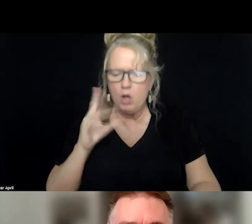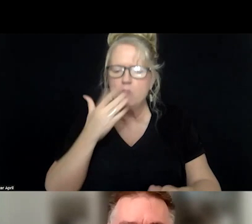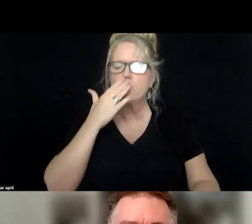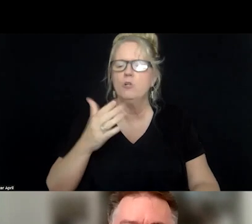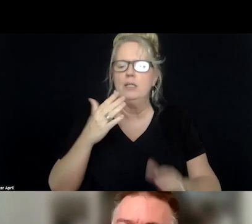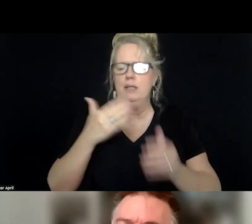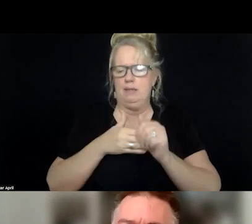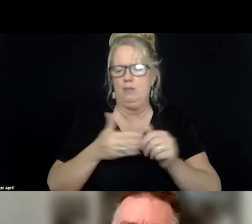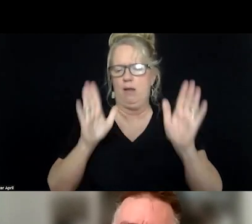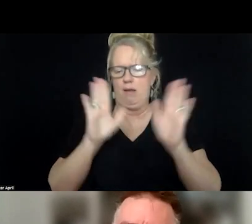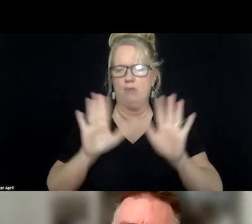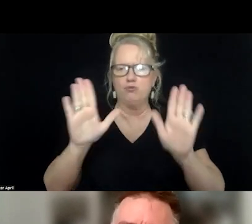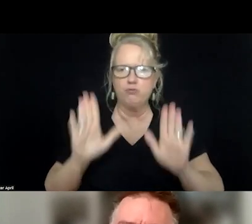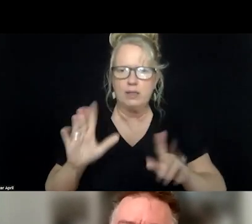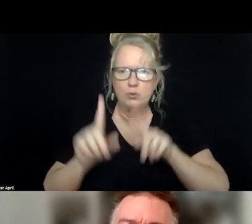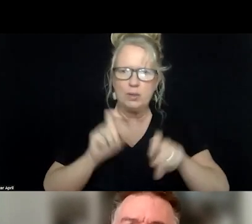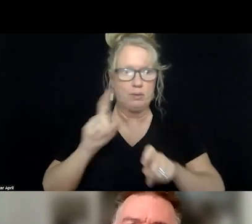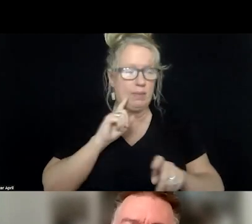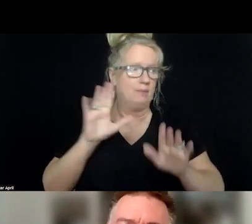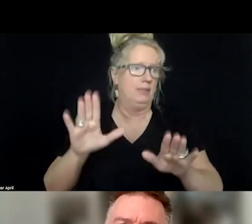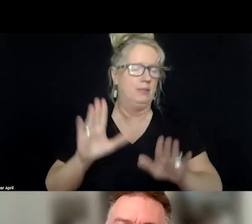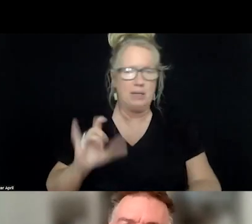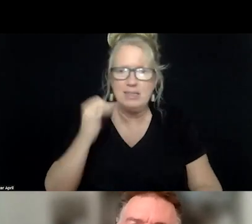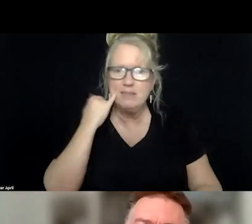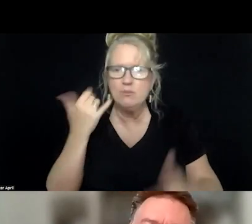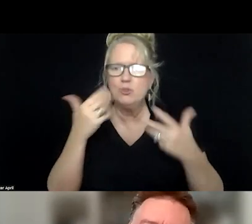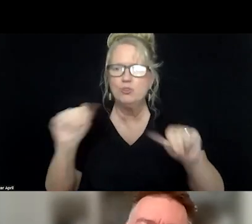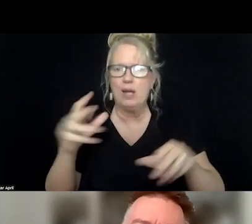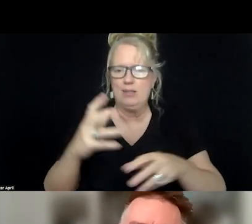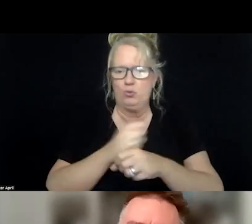QUESTIONS. I THINK IF YOU ARE TRYING TO GET TO THE ANSWER OF HOW CAN WE